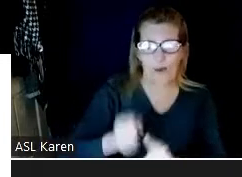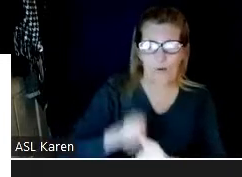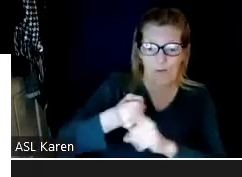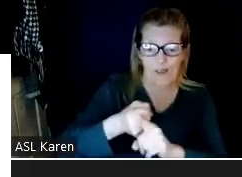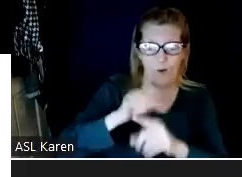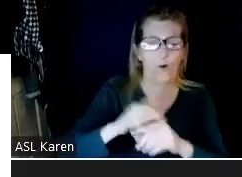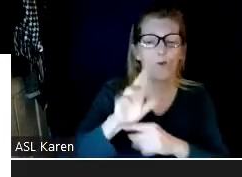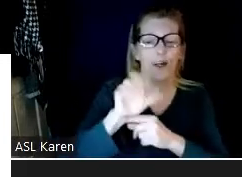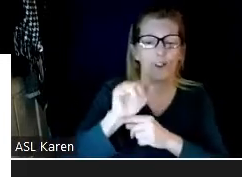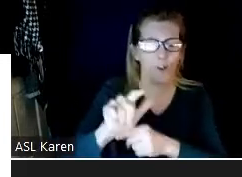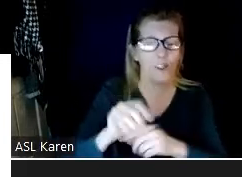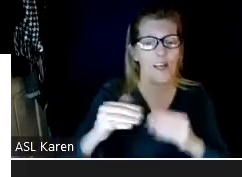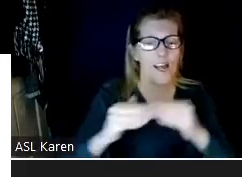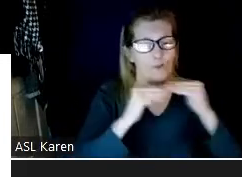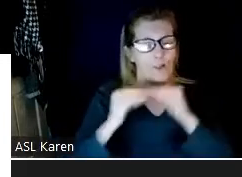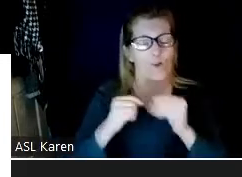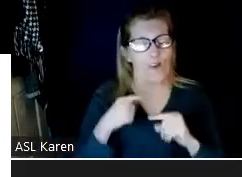We do need to do things differently than we have in the past.